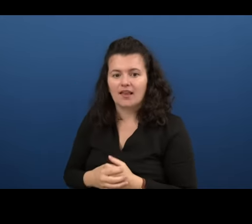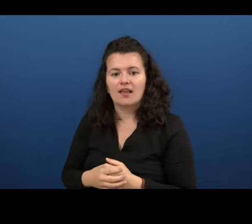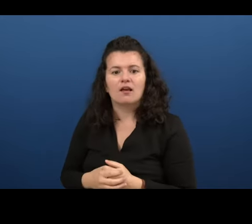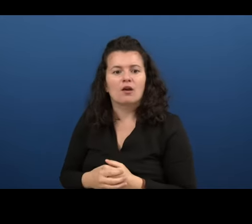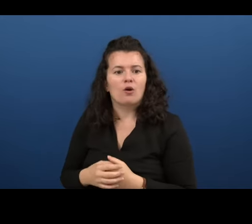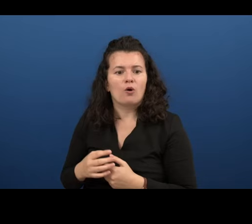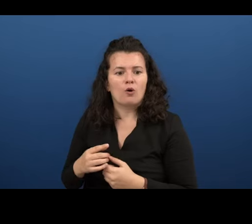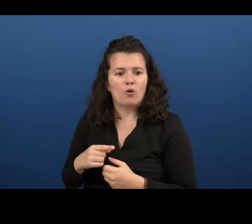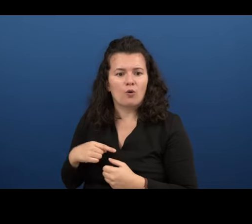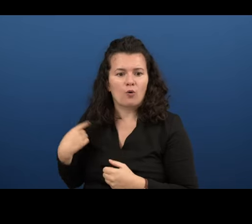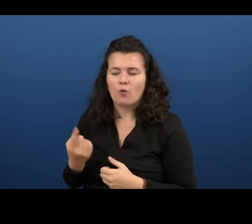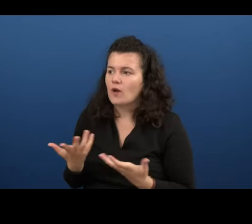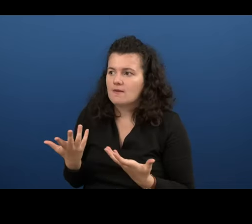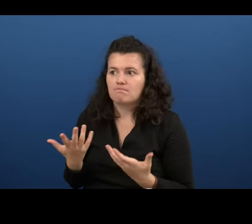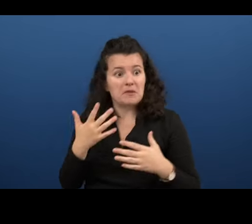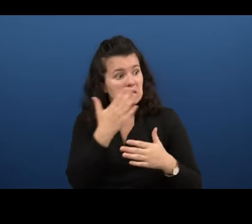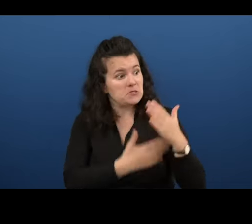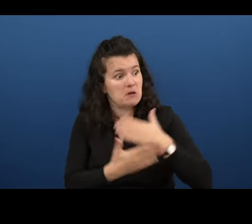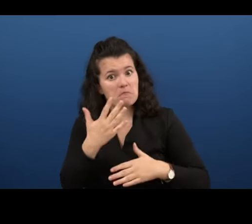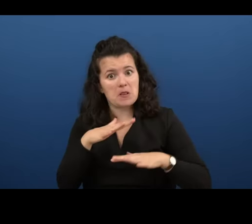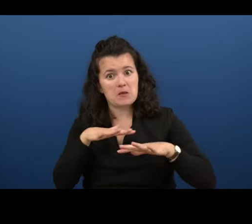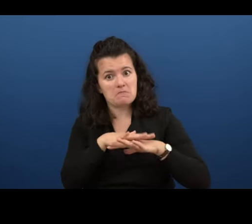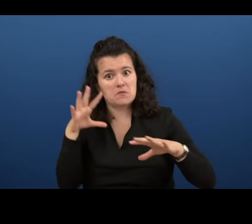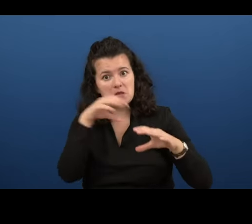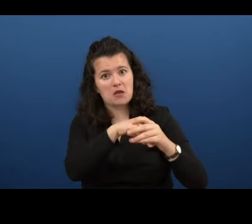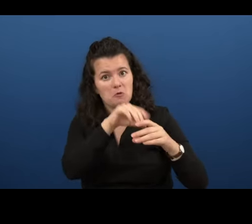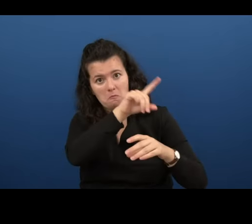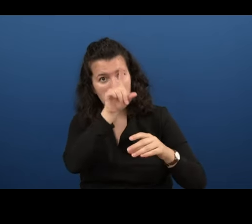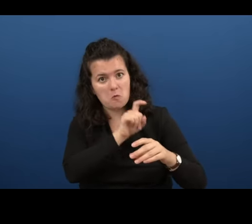disability network. 12:00:45 So at the very bottom, we believe